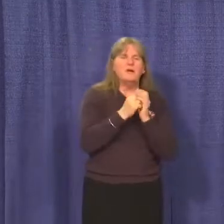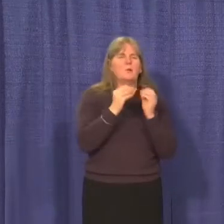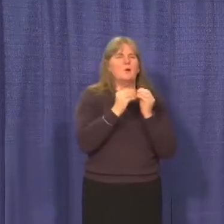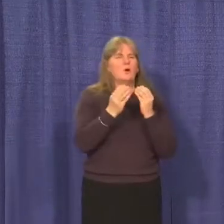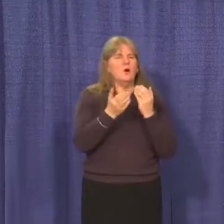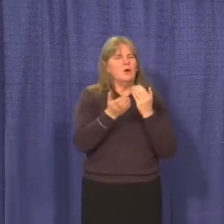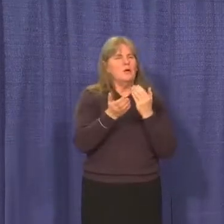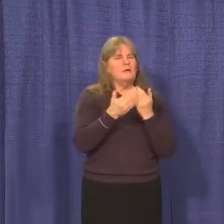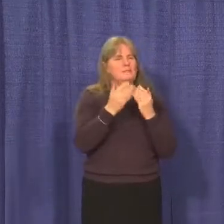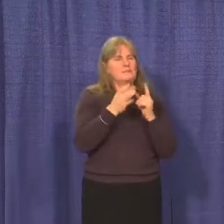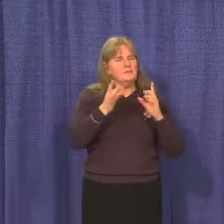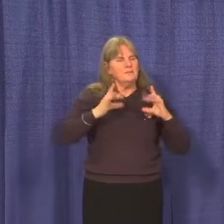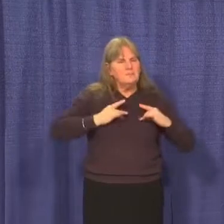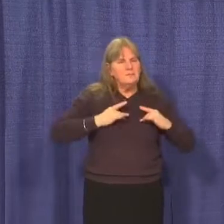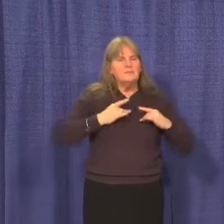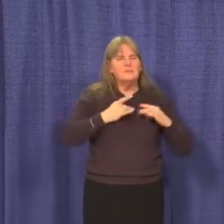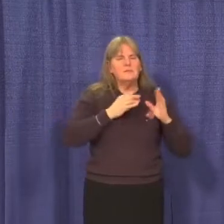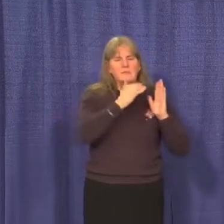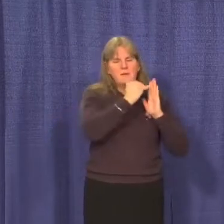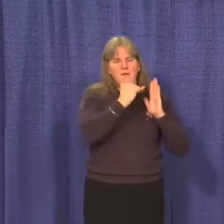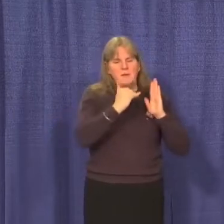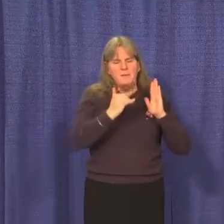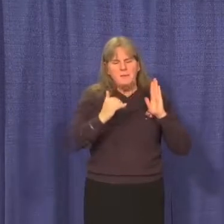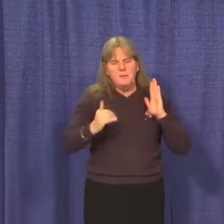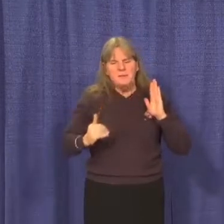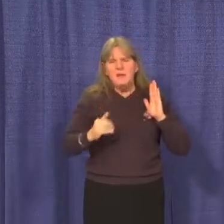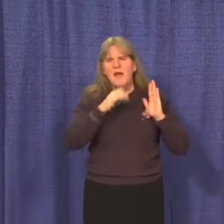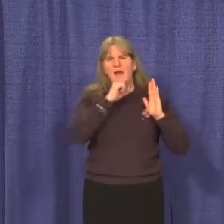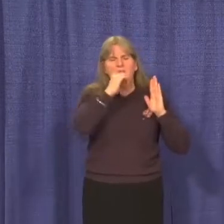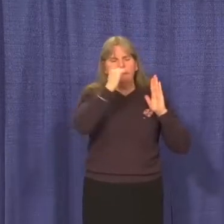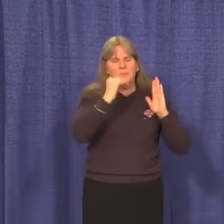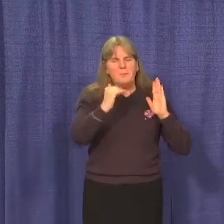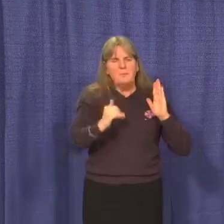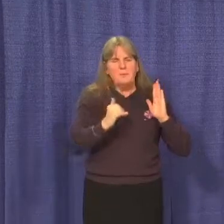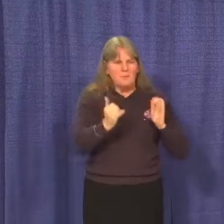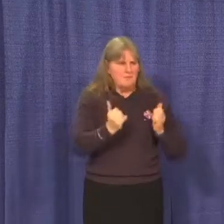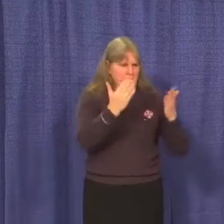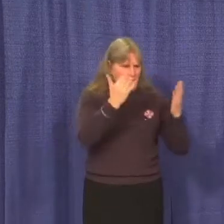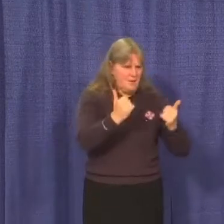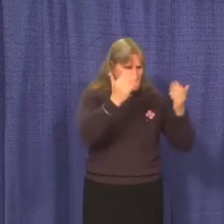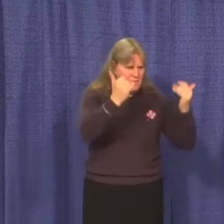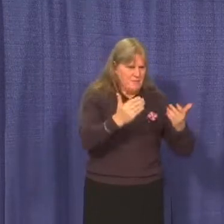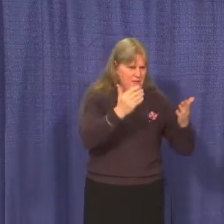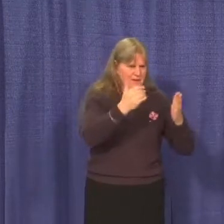Starting with citizens 70 plus and working our way downward by age bracket, until we get either